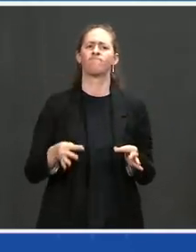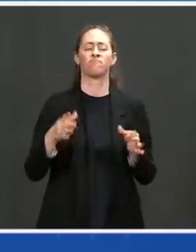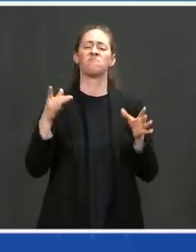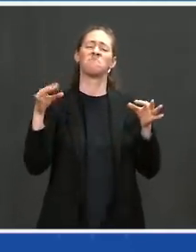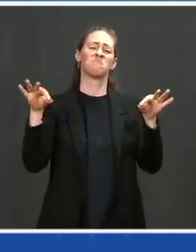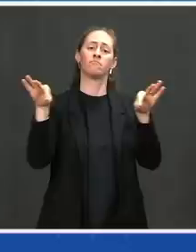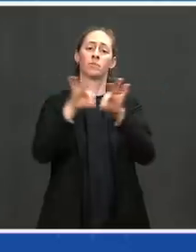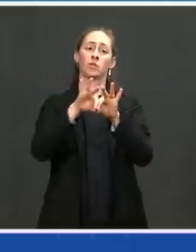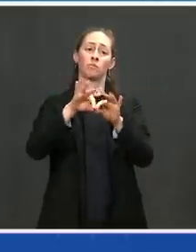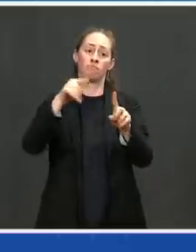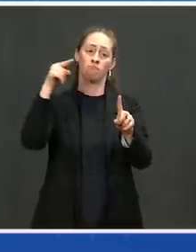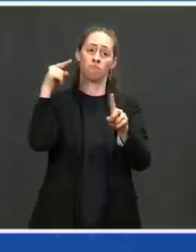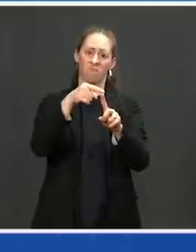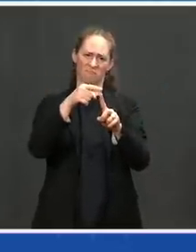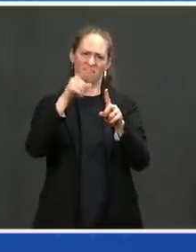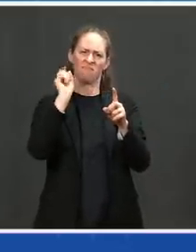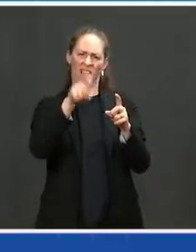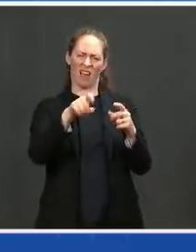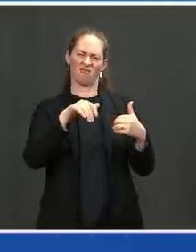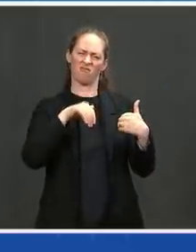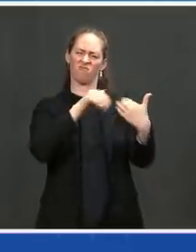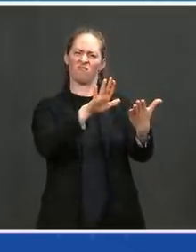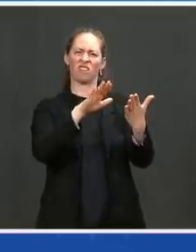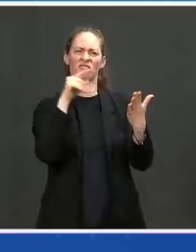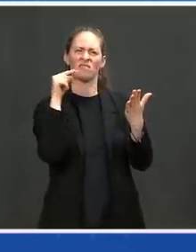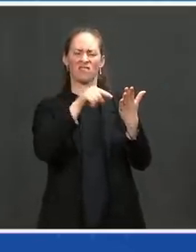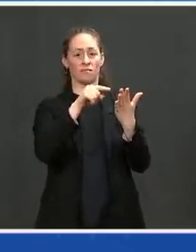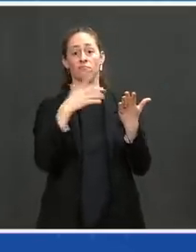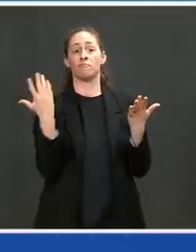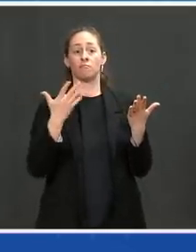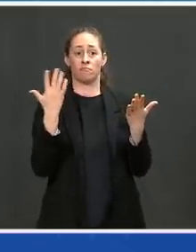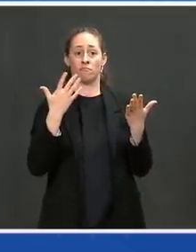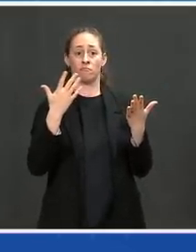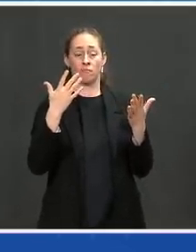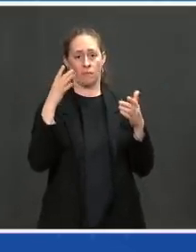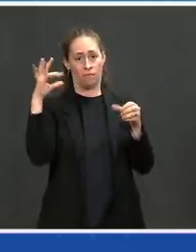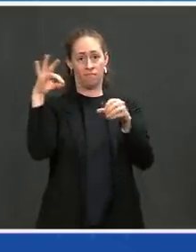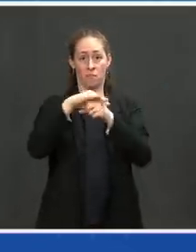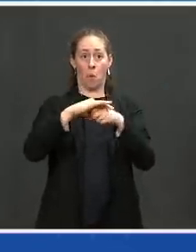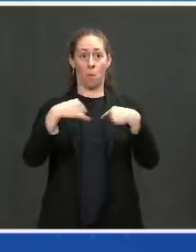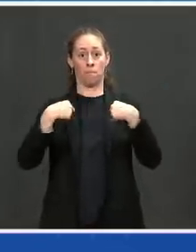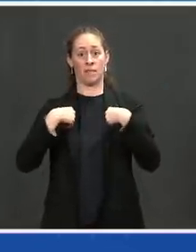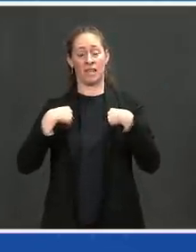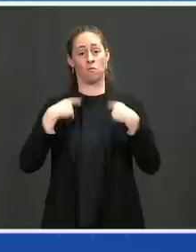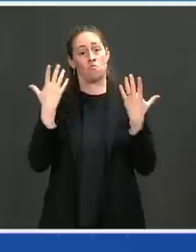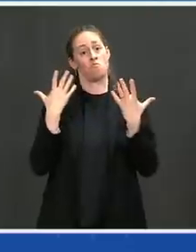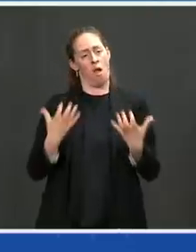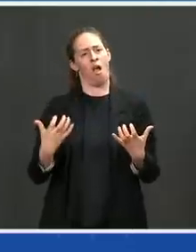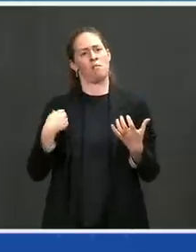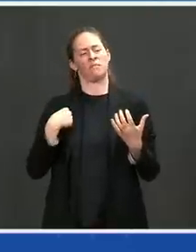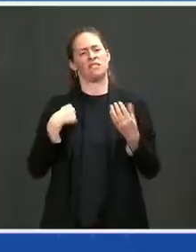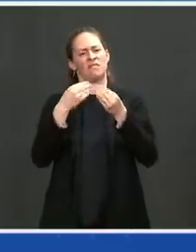and that is: I got elected to solve problems. And the most urgent problem facing the American people,